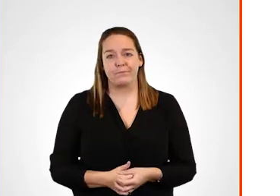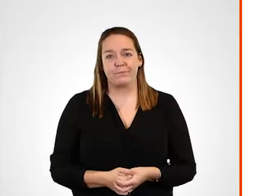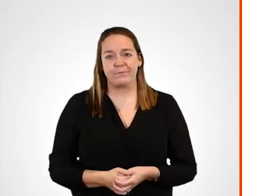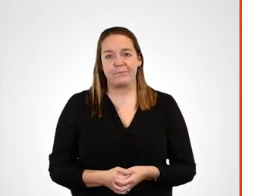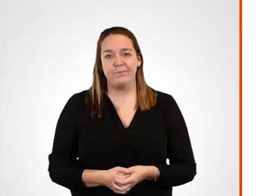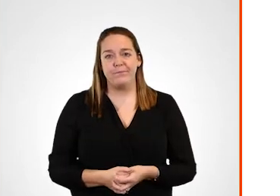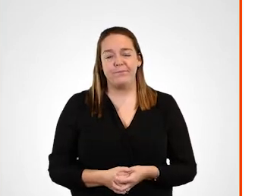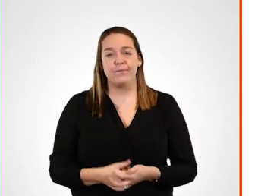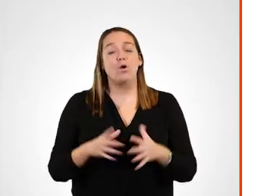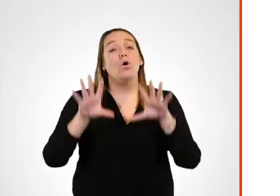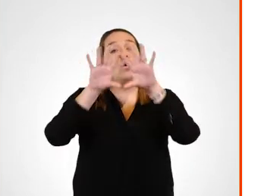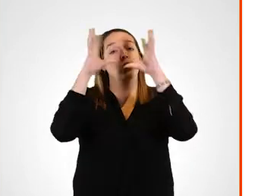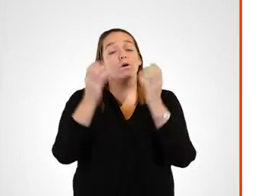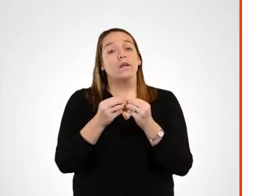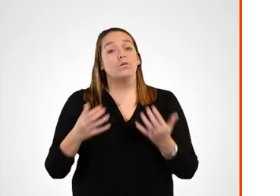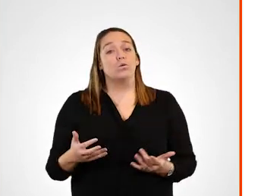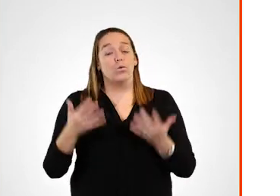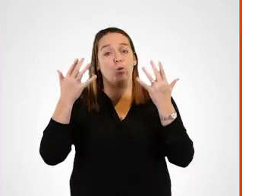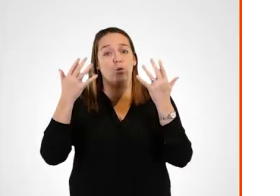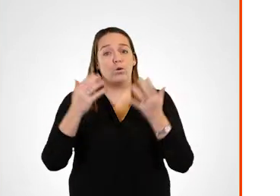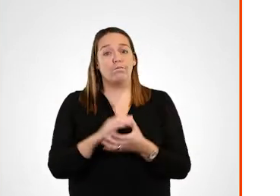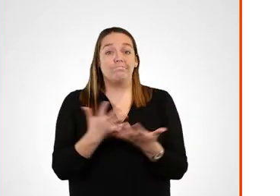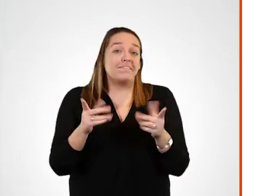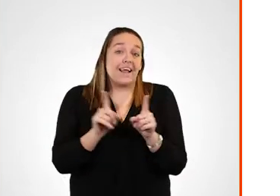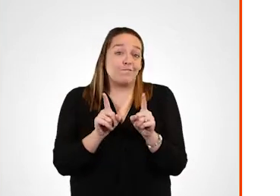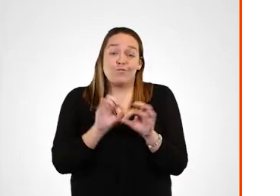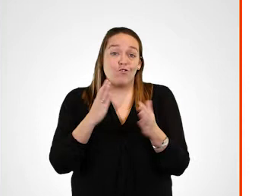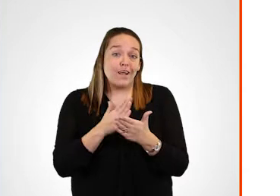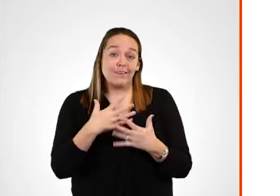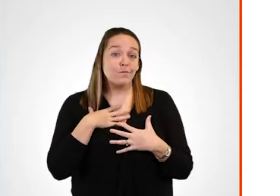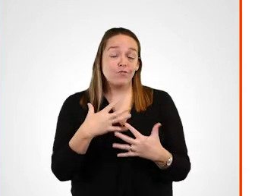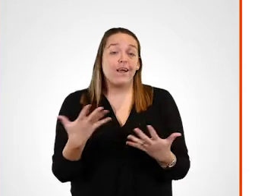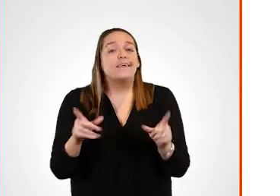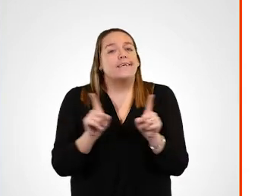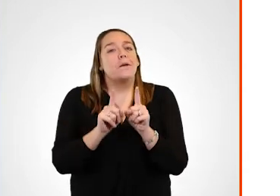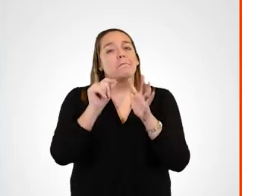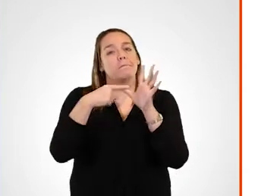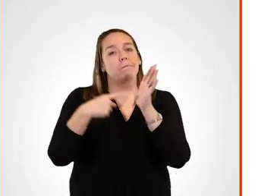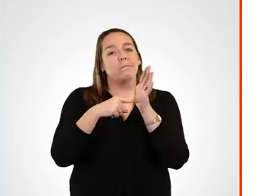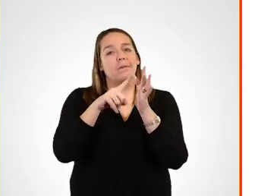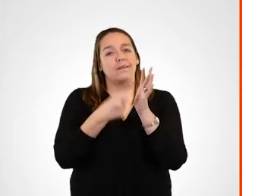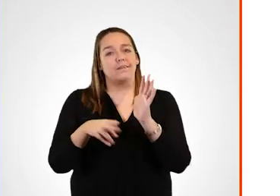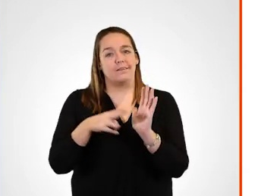And when we looked at total scores, no surprise, it's the very same pattern again.